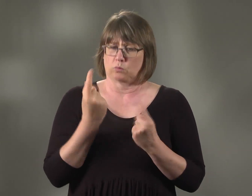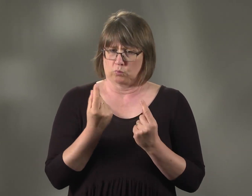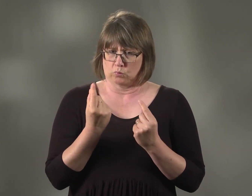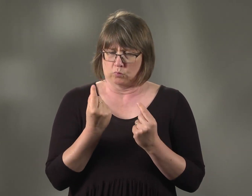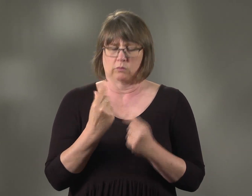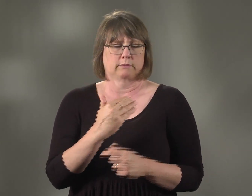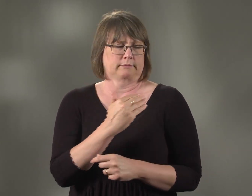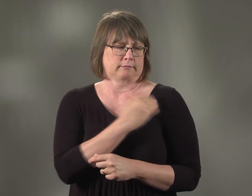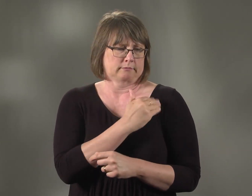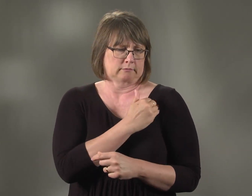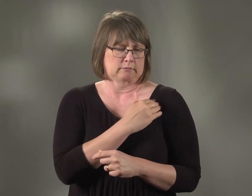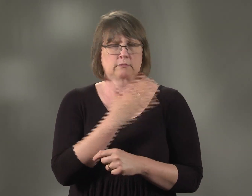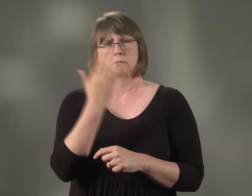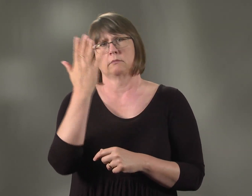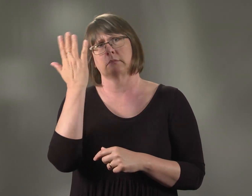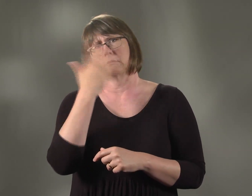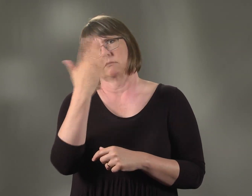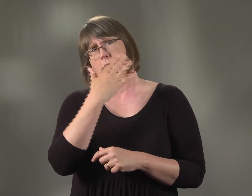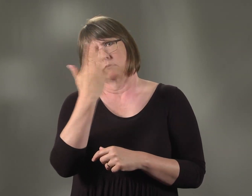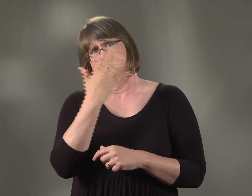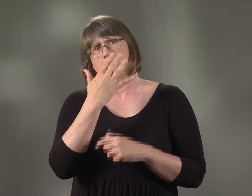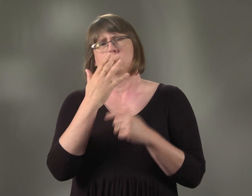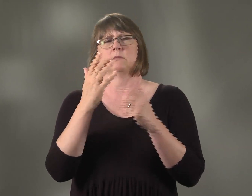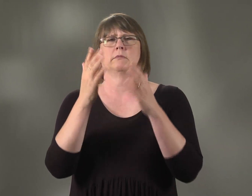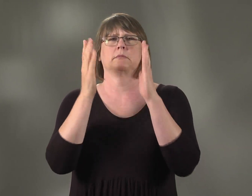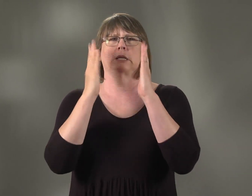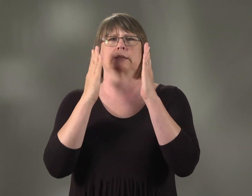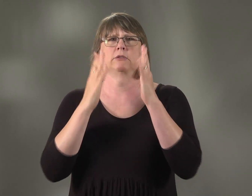so they should wave or tap my shoulder to get my attention.